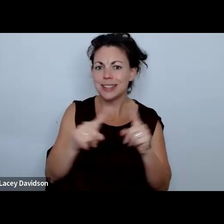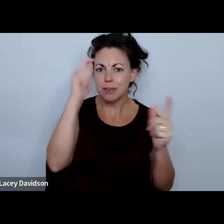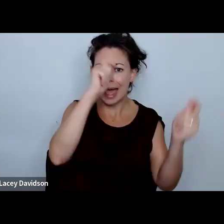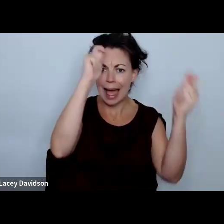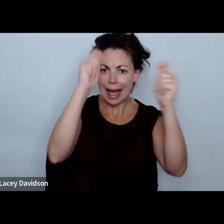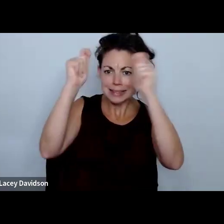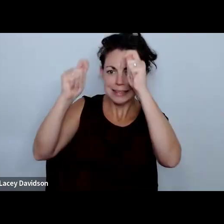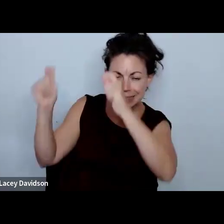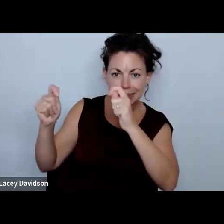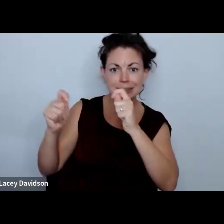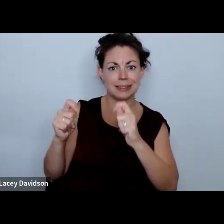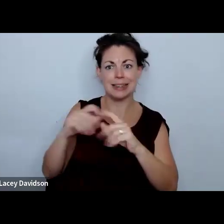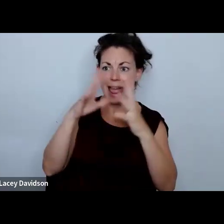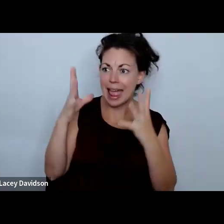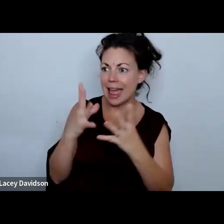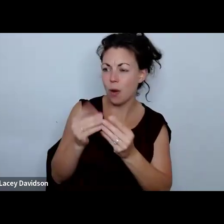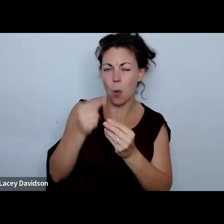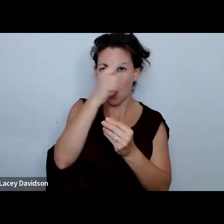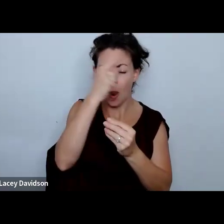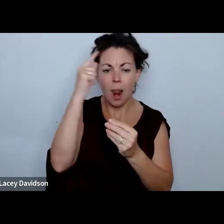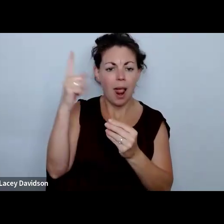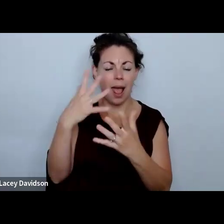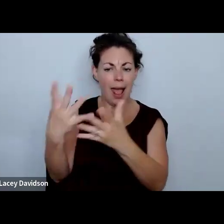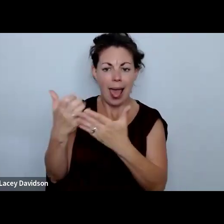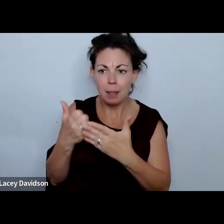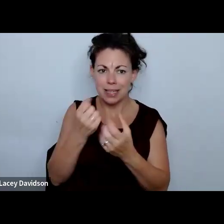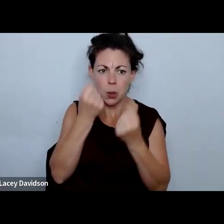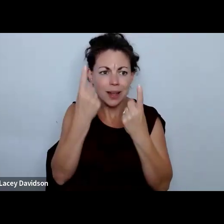became aware of accessibility work, disability work, not just policy but also